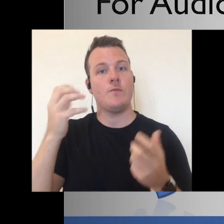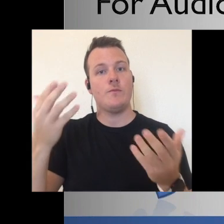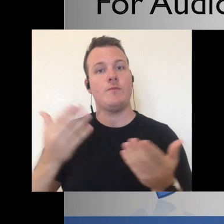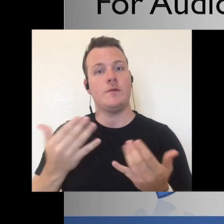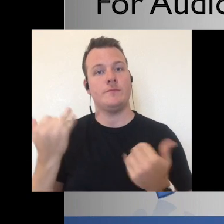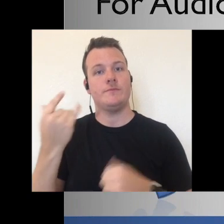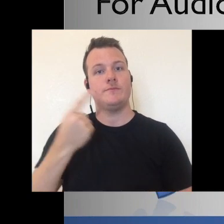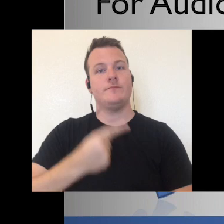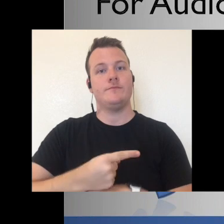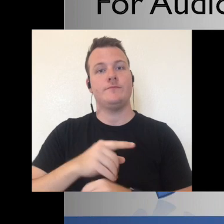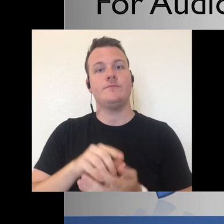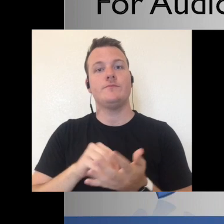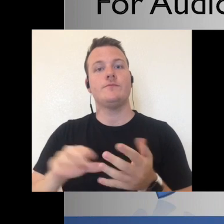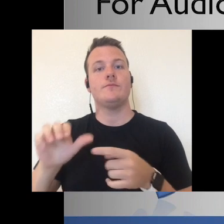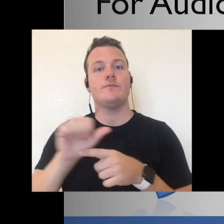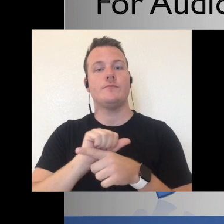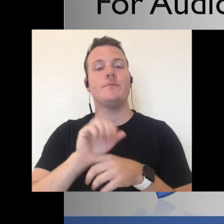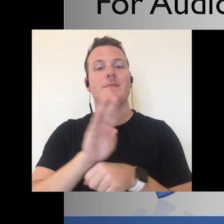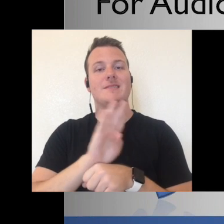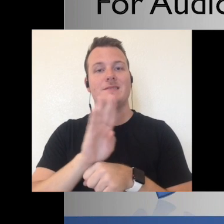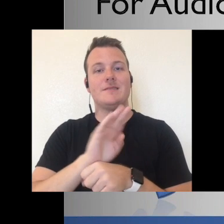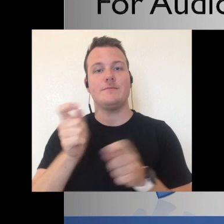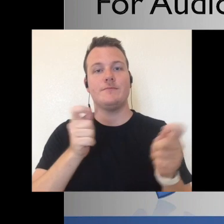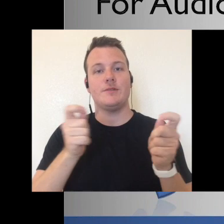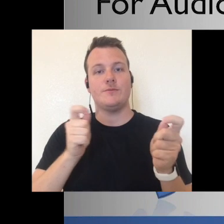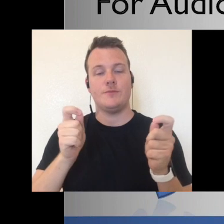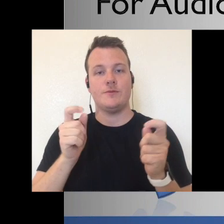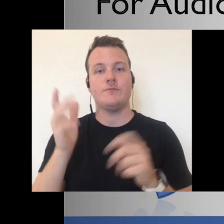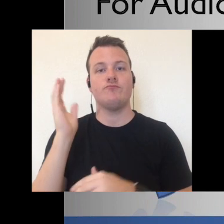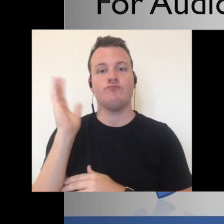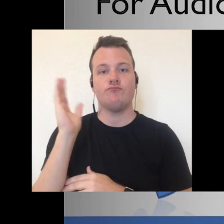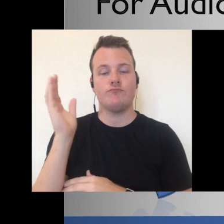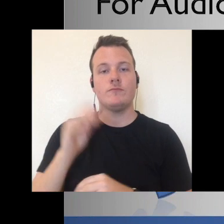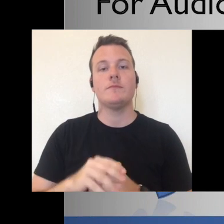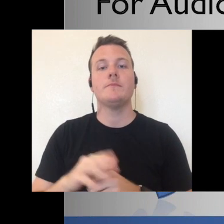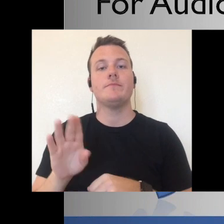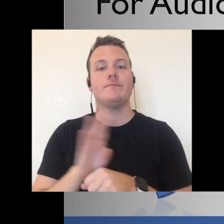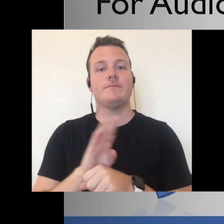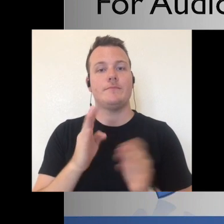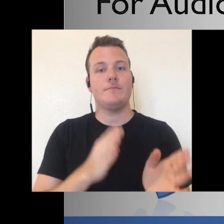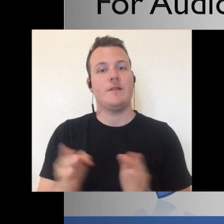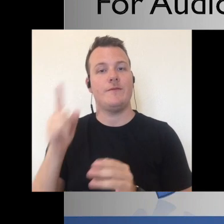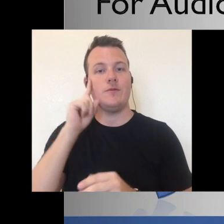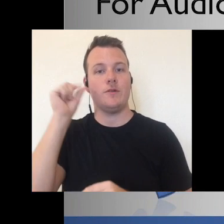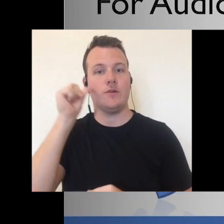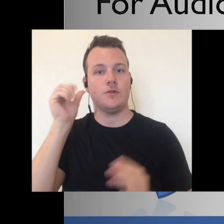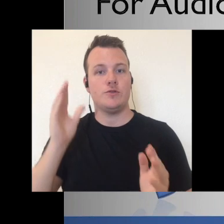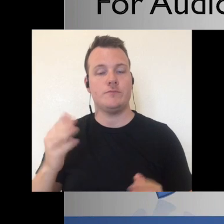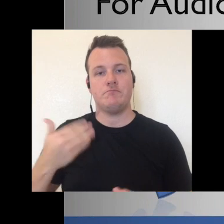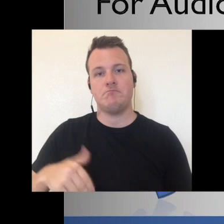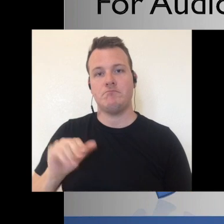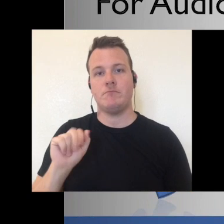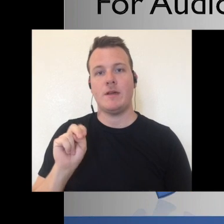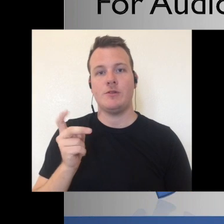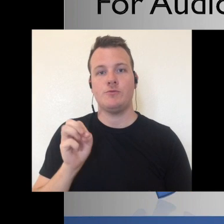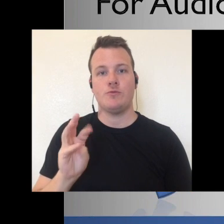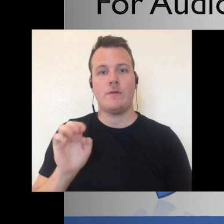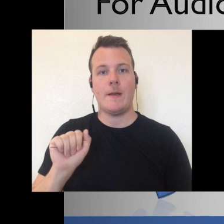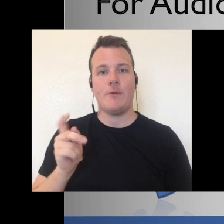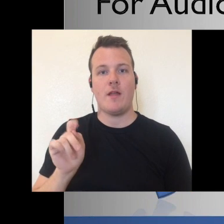like to welcome you to today's student Practice Management webinar, Business Planning for Audiologists. My name is Andrew Abernathy. I am pleased to serve